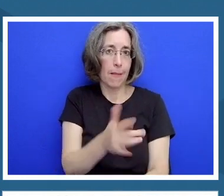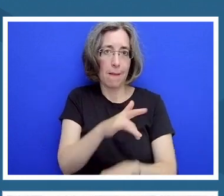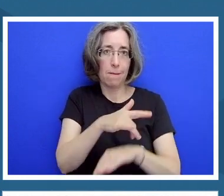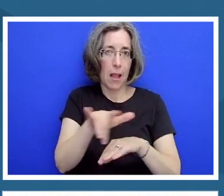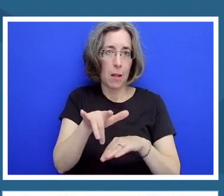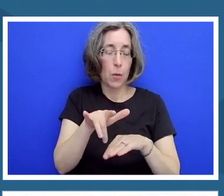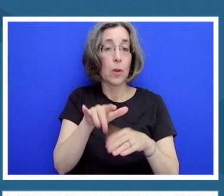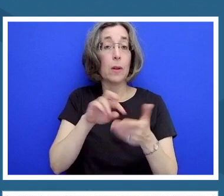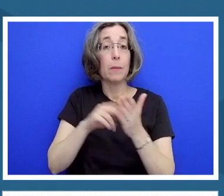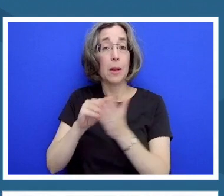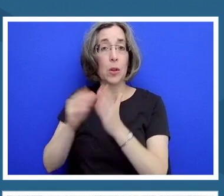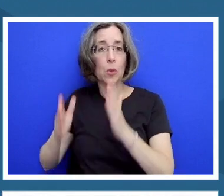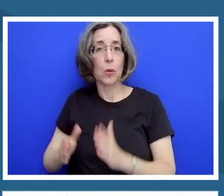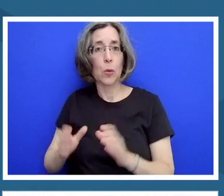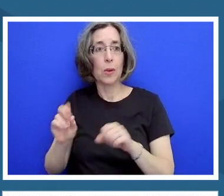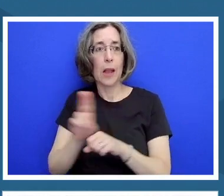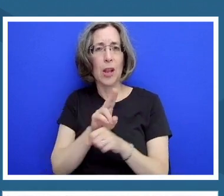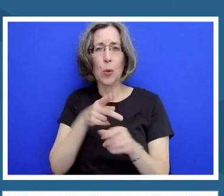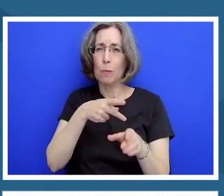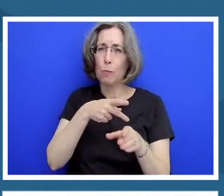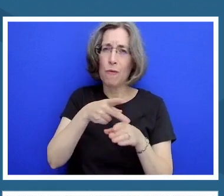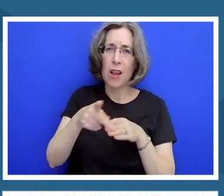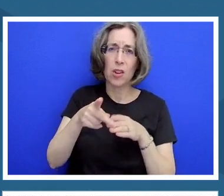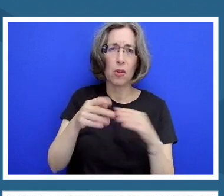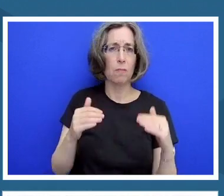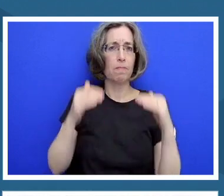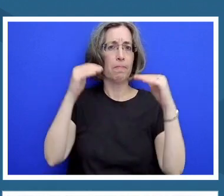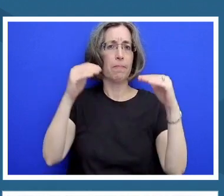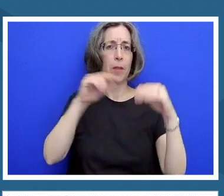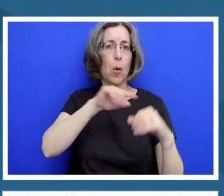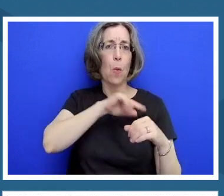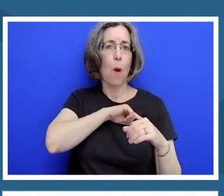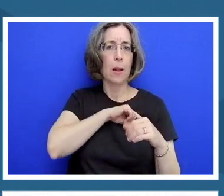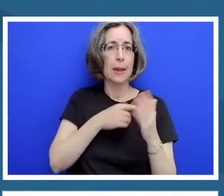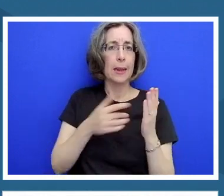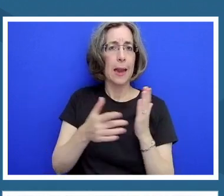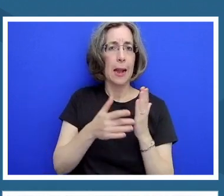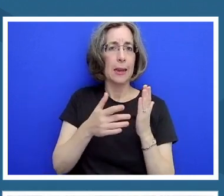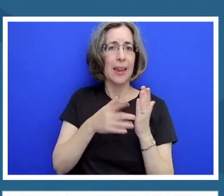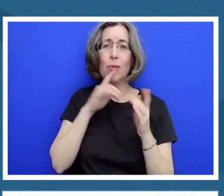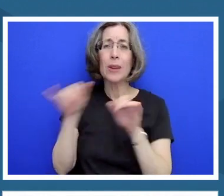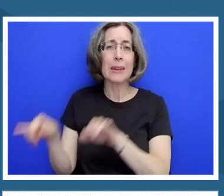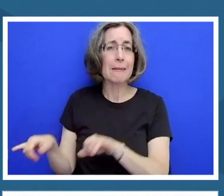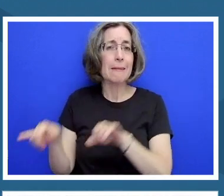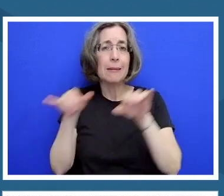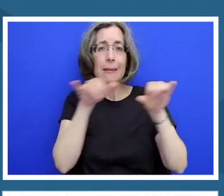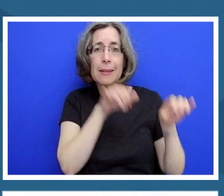professional tools and techniques the same tools and techniques that